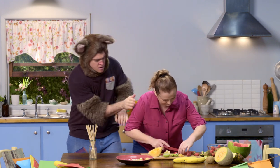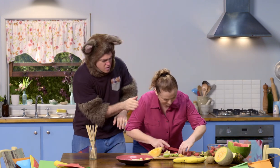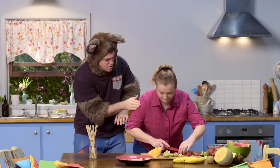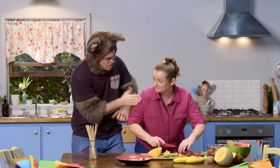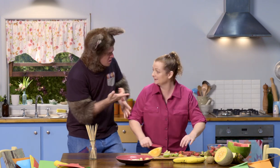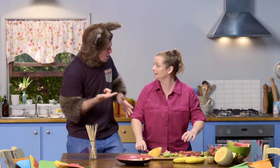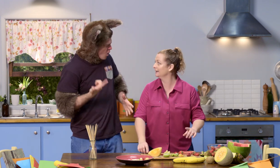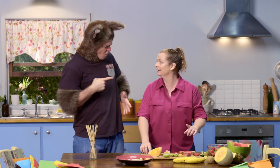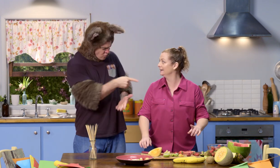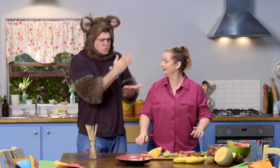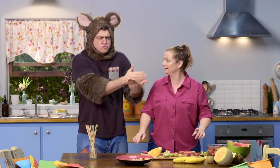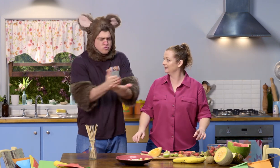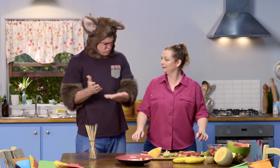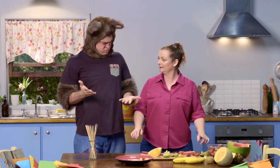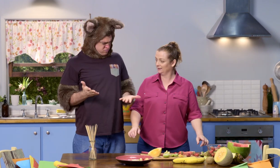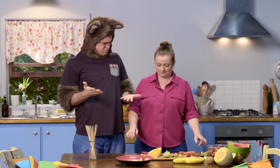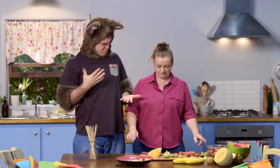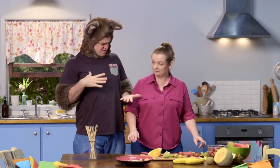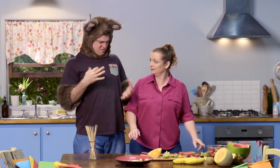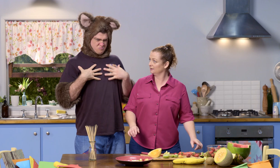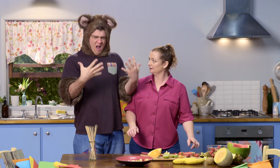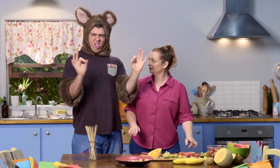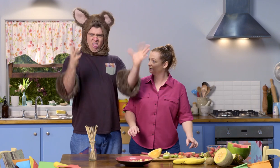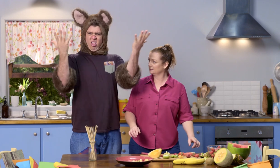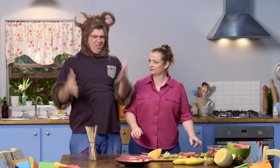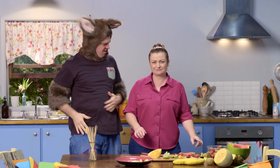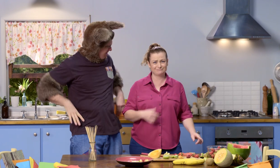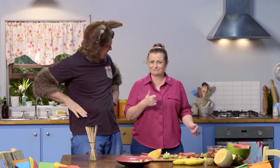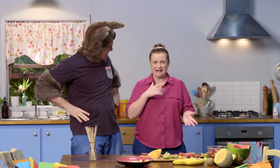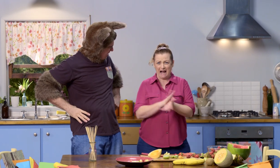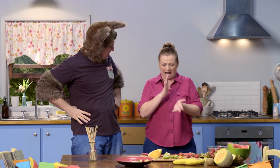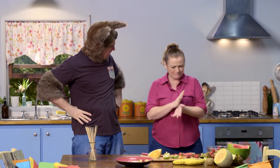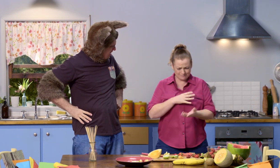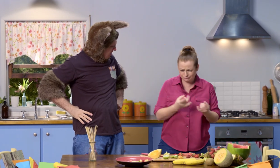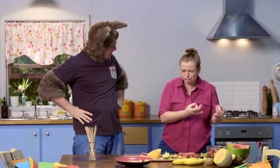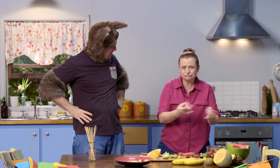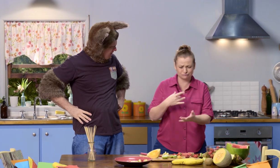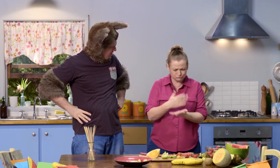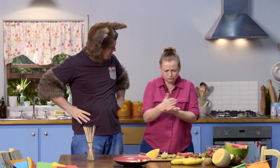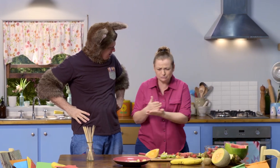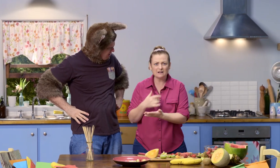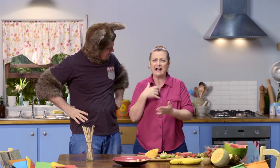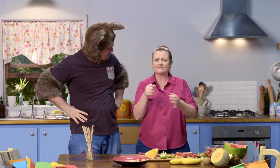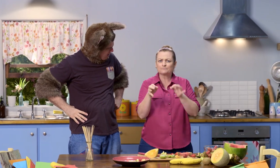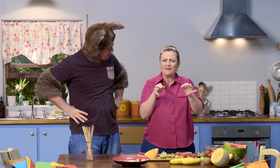Sally, why are you getting the food ready? That's not going to be much of a surprise. Oh, I'm happy to prepare the food.